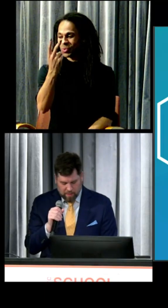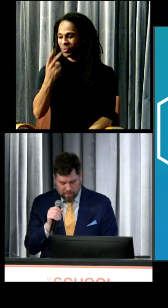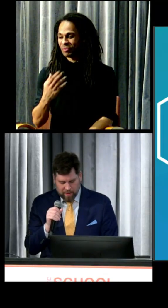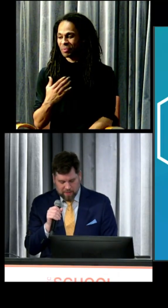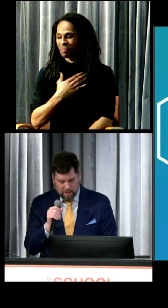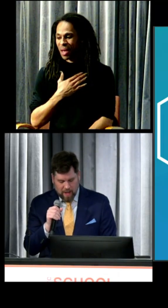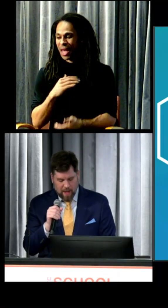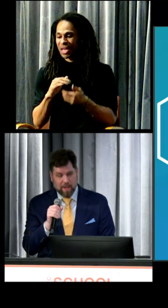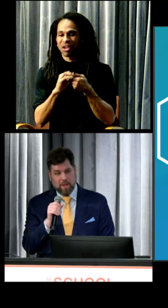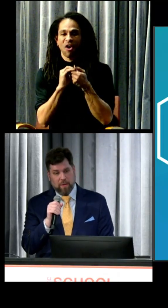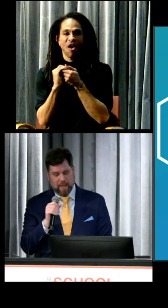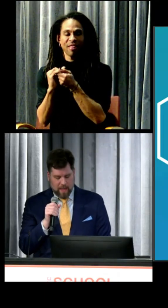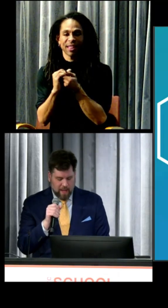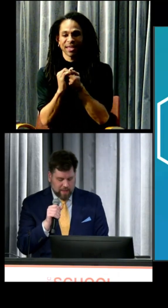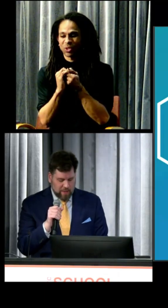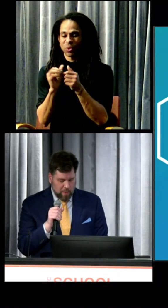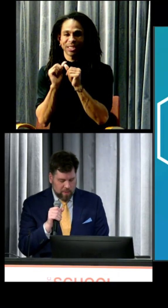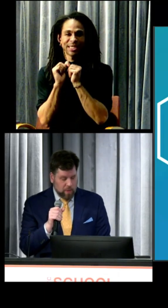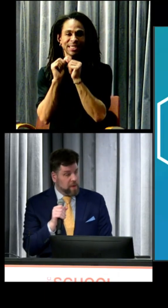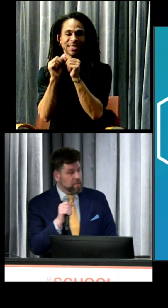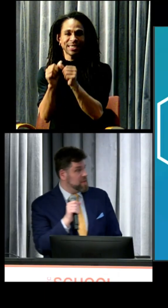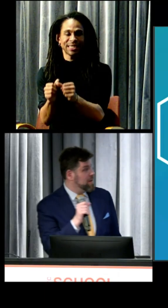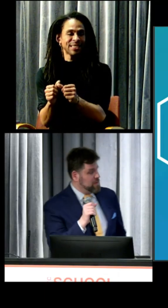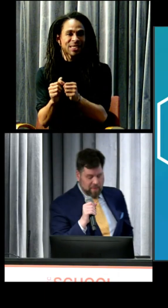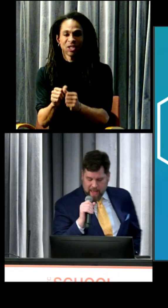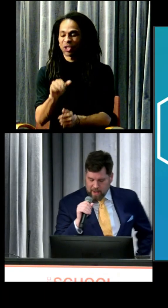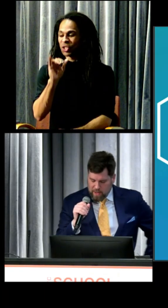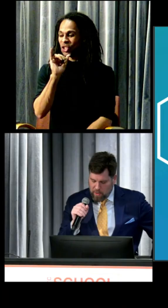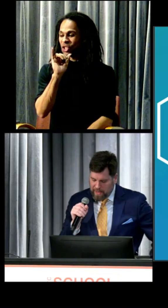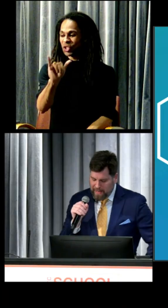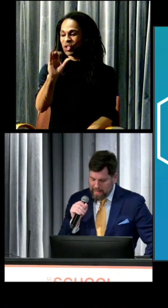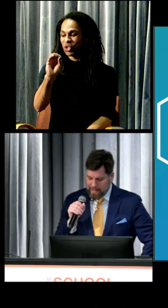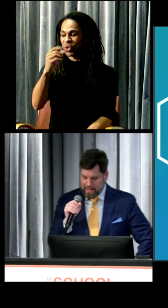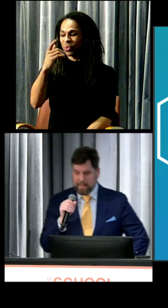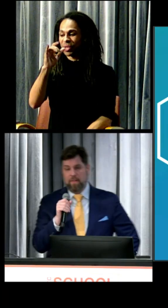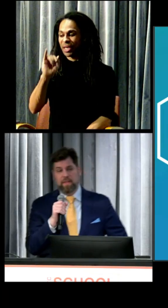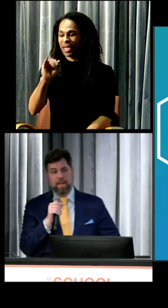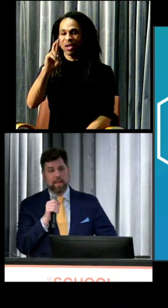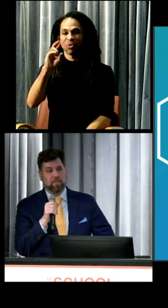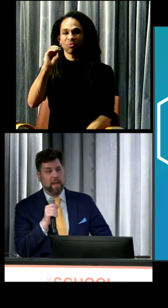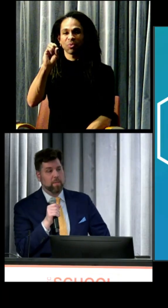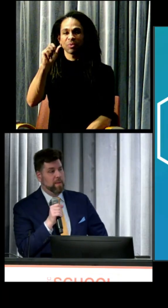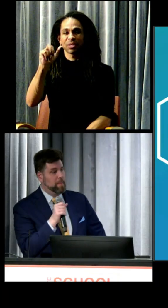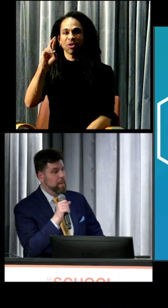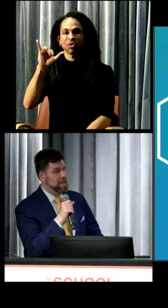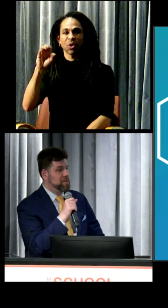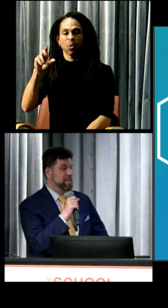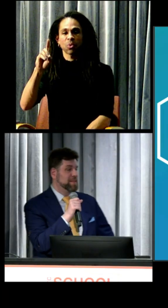times what you hear is, you know, some bigger city agencies are doing really cool things, and a lot